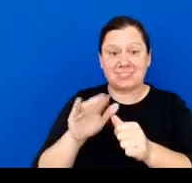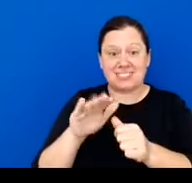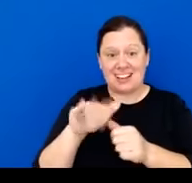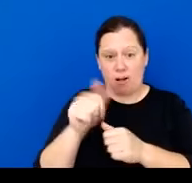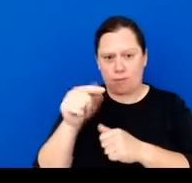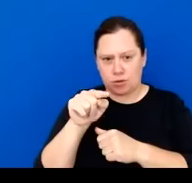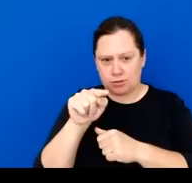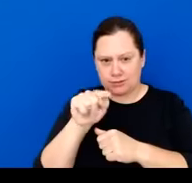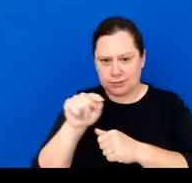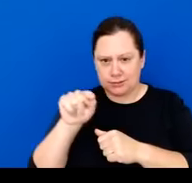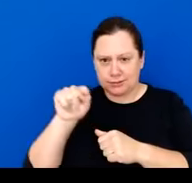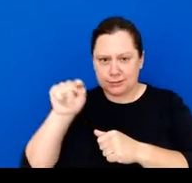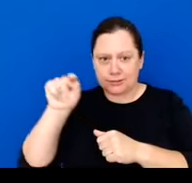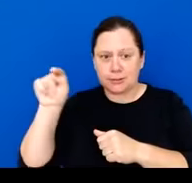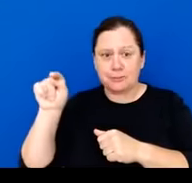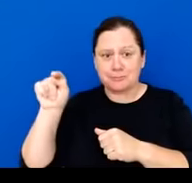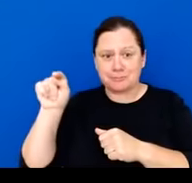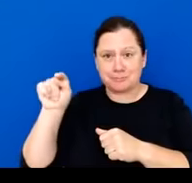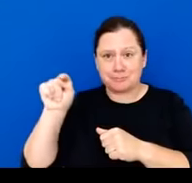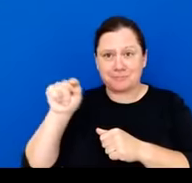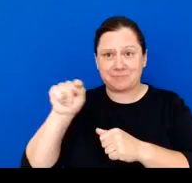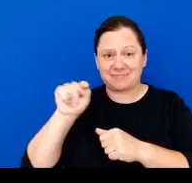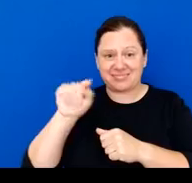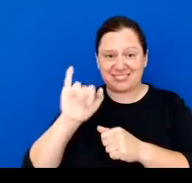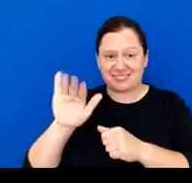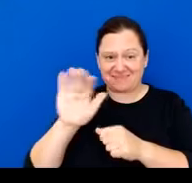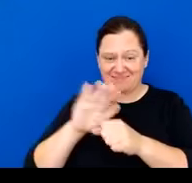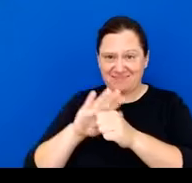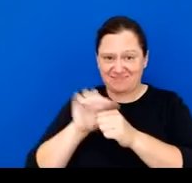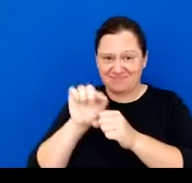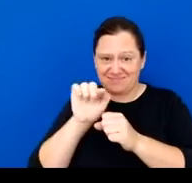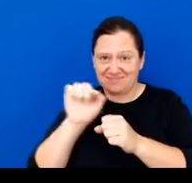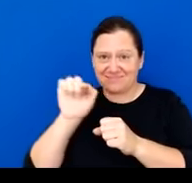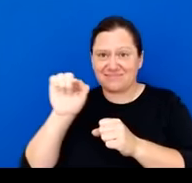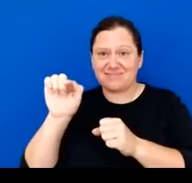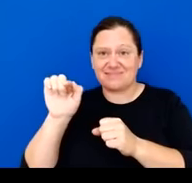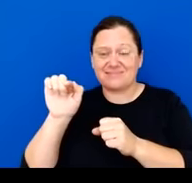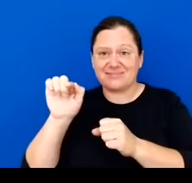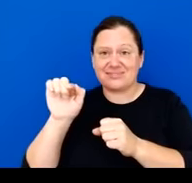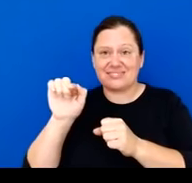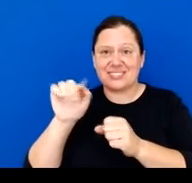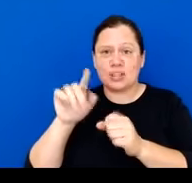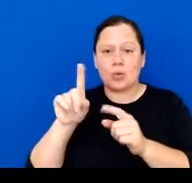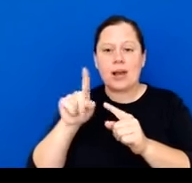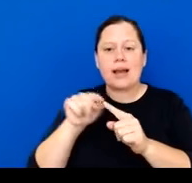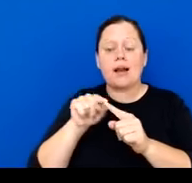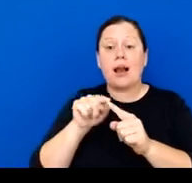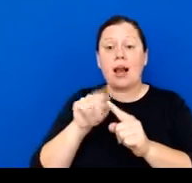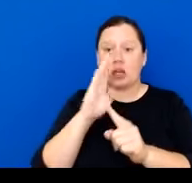line and it ties in to the Abbott road which is really directly in the